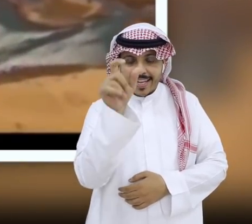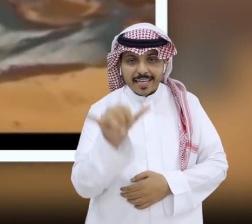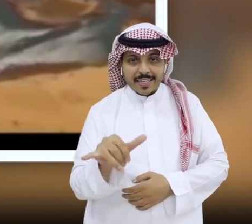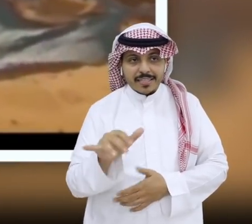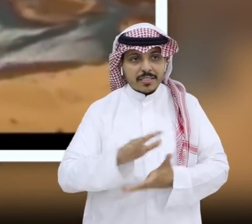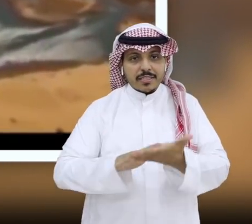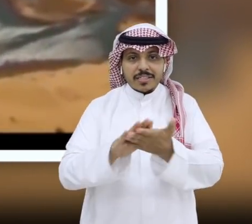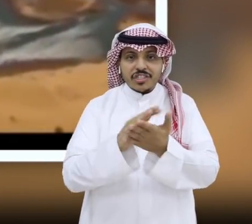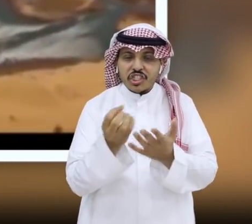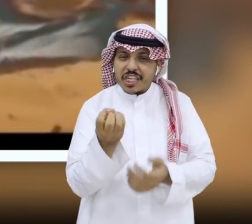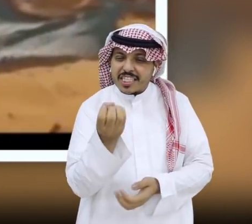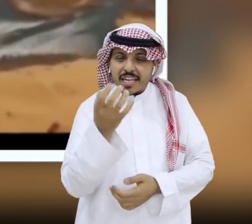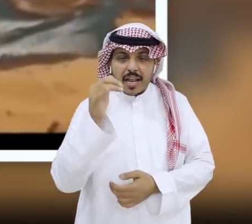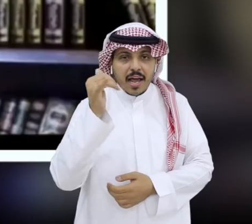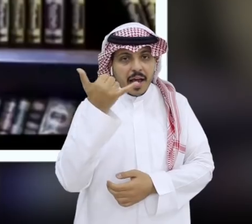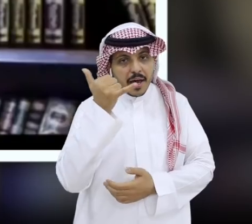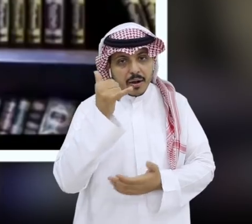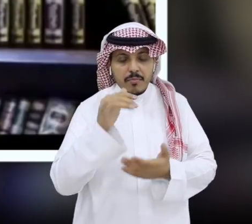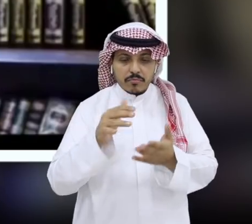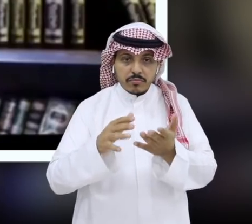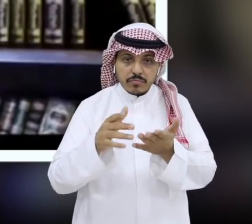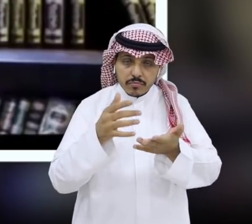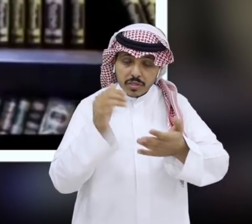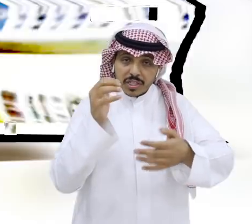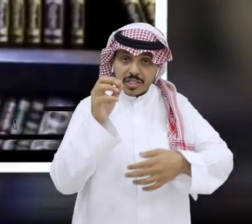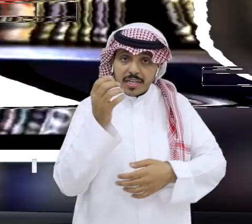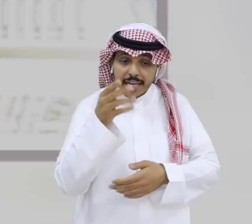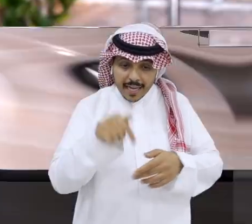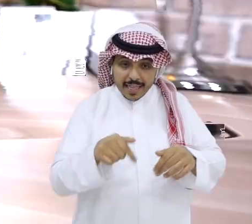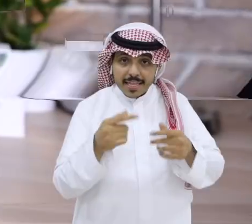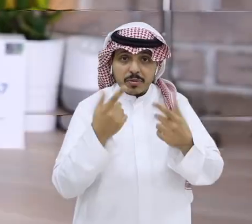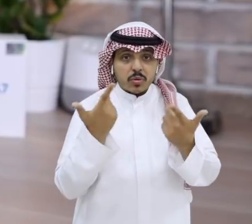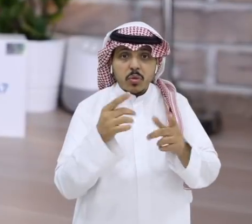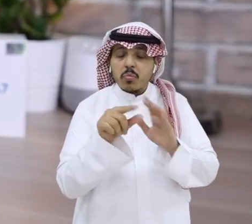The tweet is about the arab region and what will happen in it in the future regarding nature.